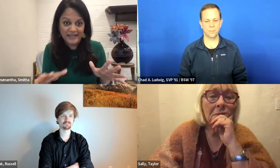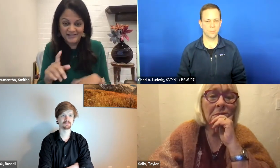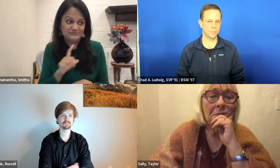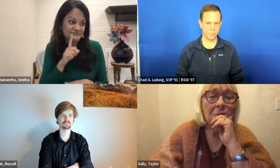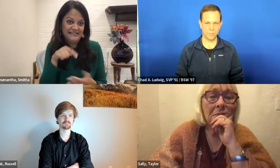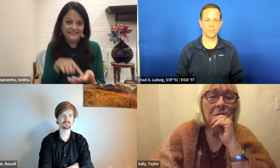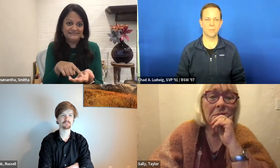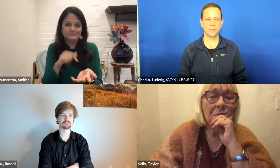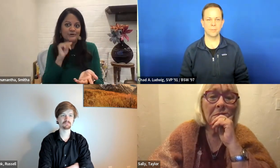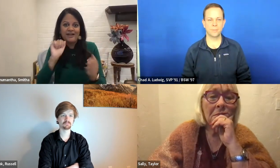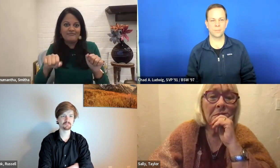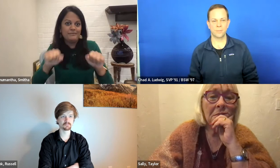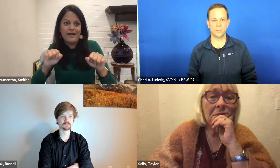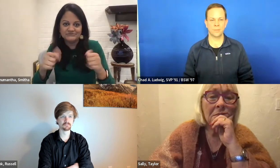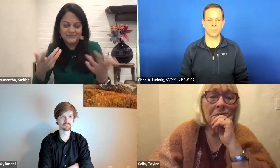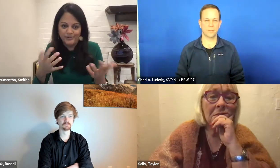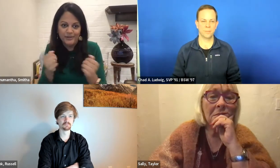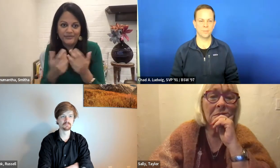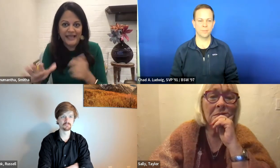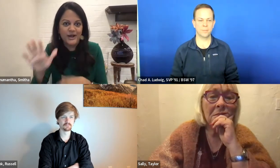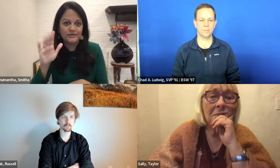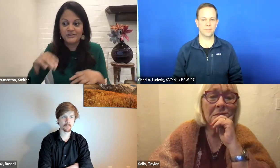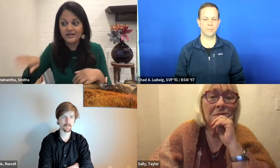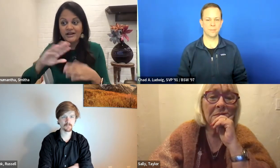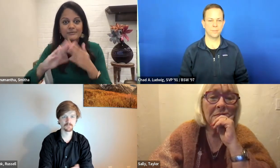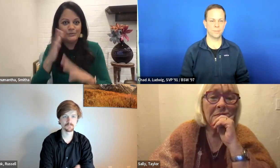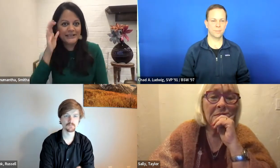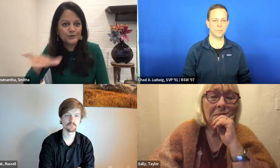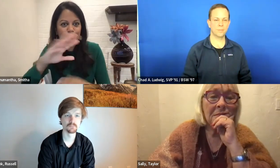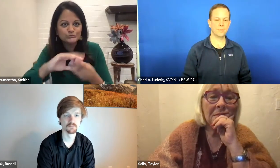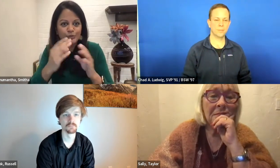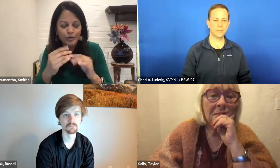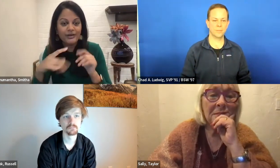Thank you so much for your time, panelists. This wouldn't be possible without all of you